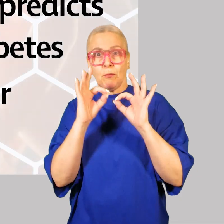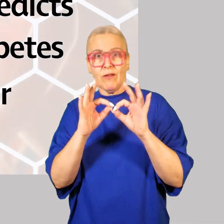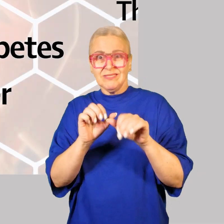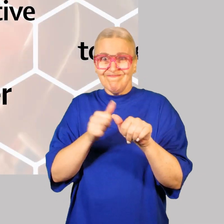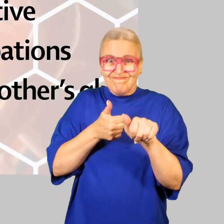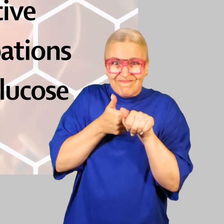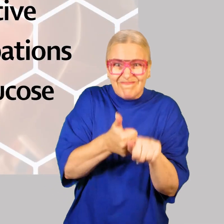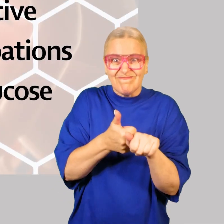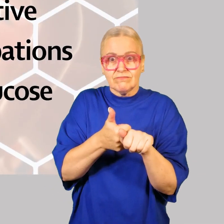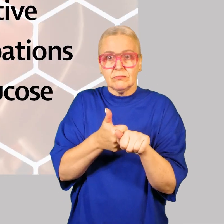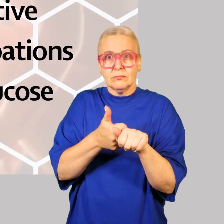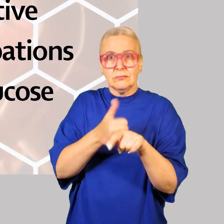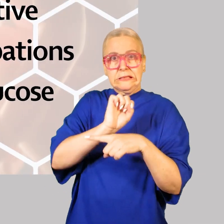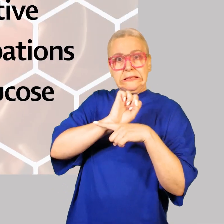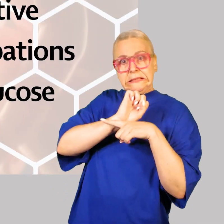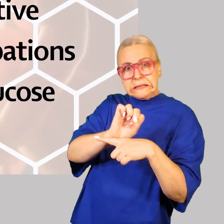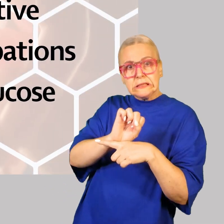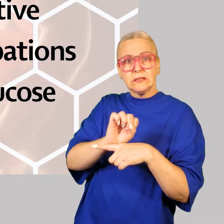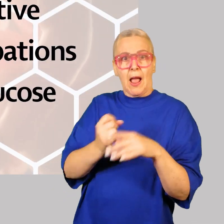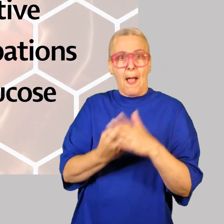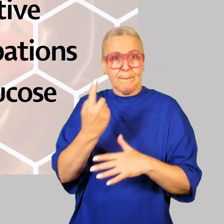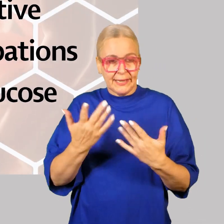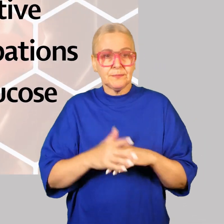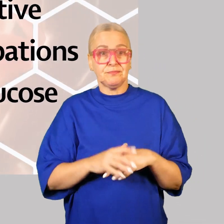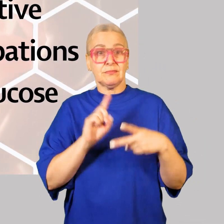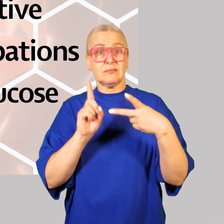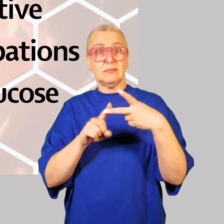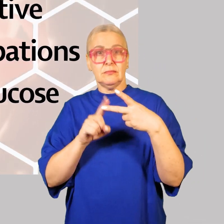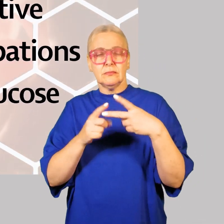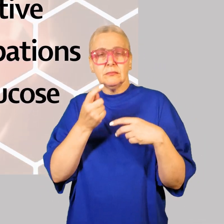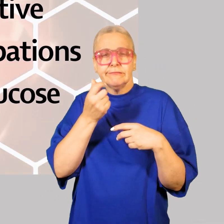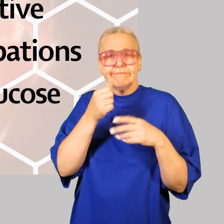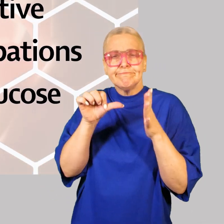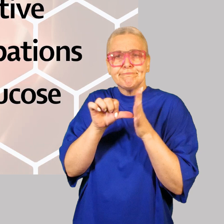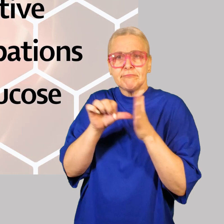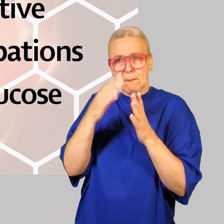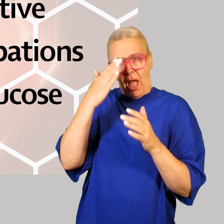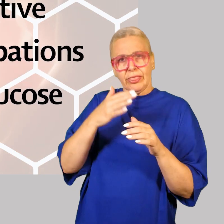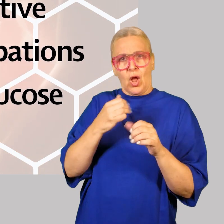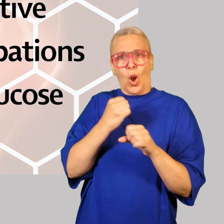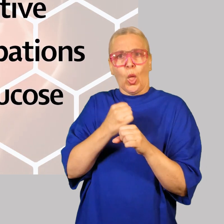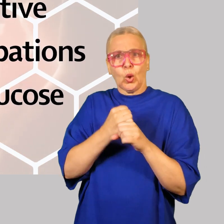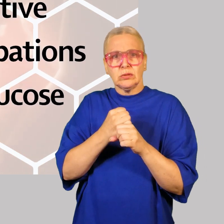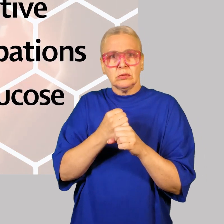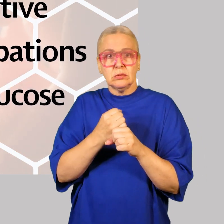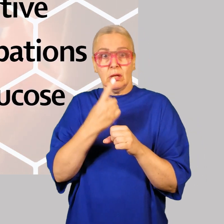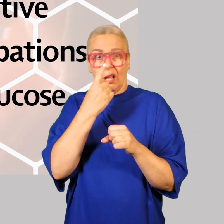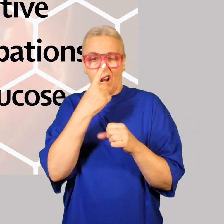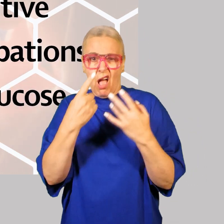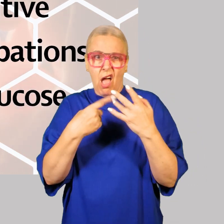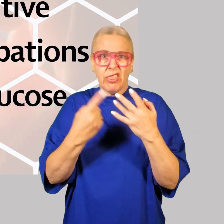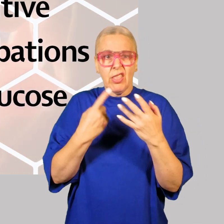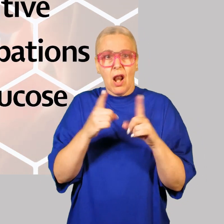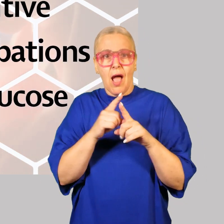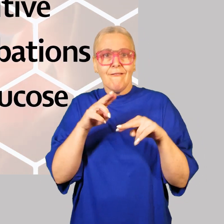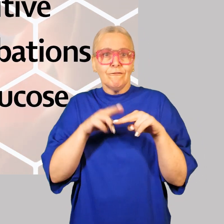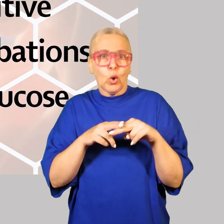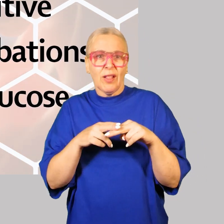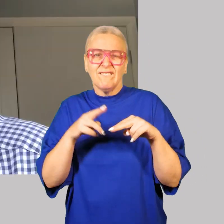Secondly, the fetus is very sensitive to even mild perturbations of the mother's glucose and likely other fuels such as fatty acids